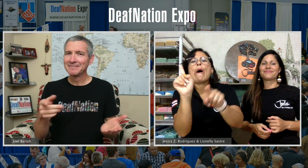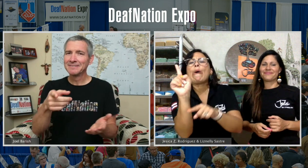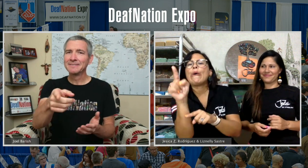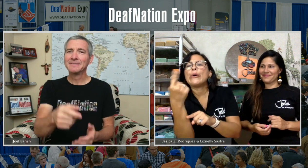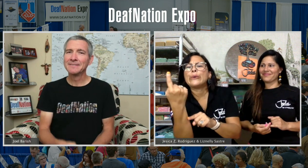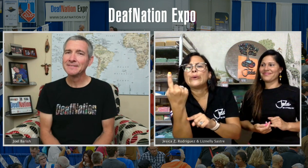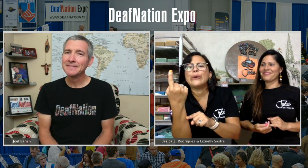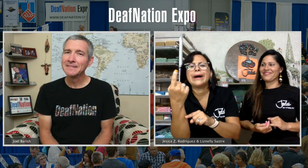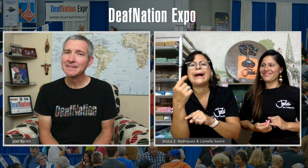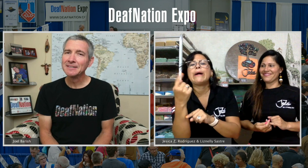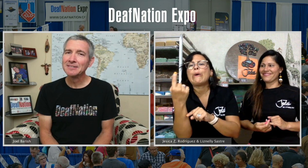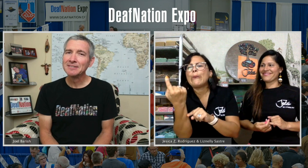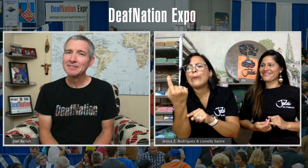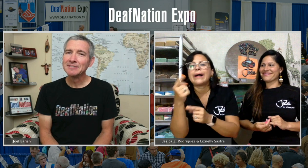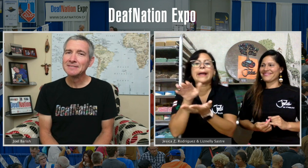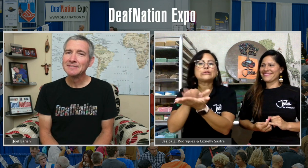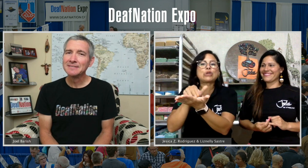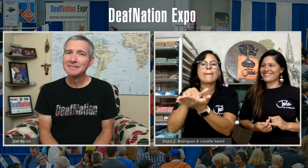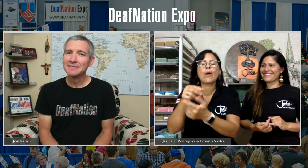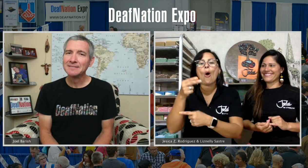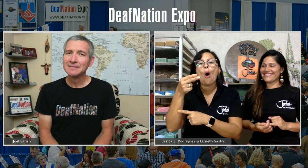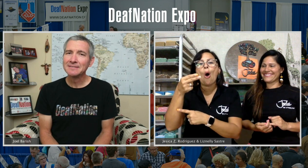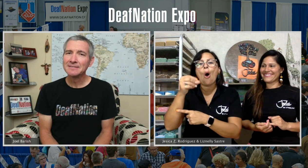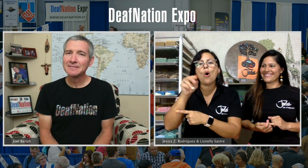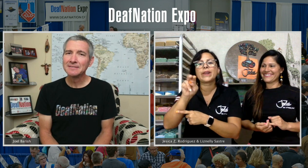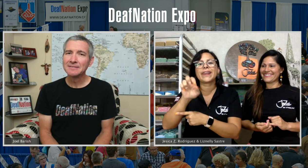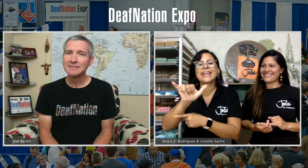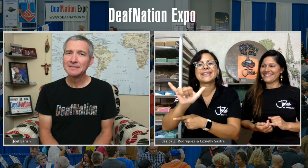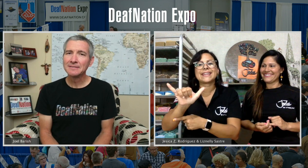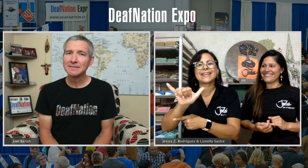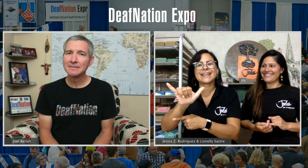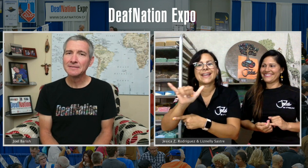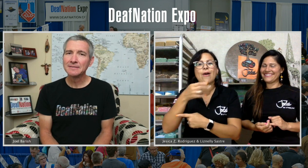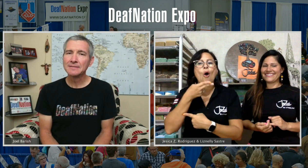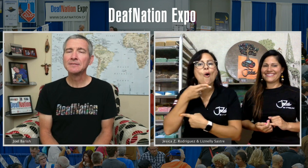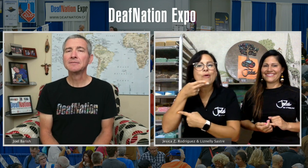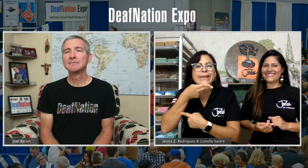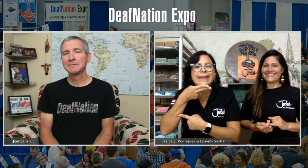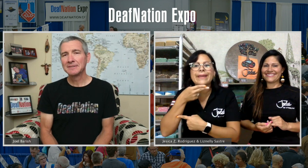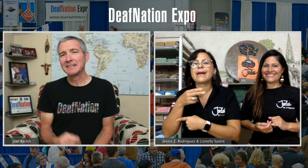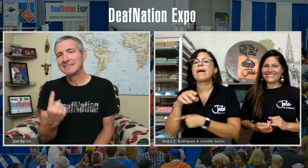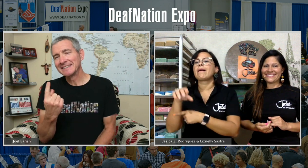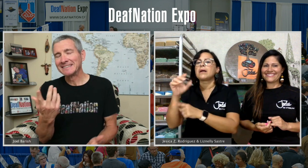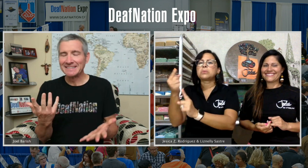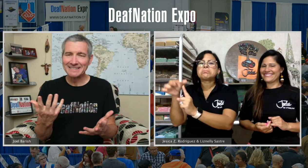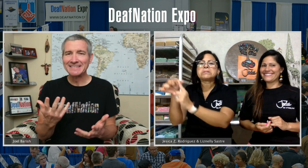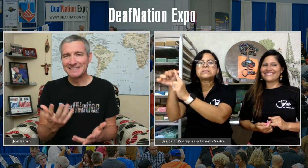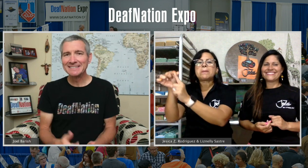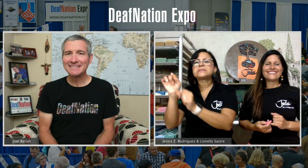The only one exception is soap with honey. That’s one thing.